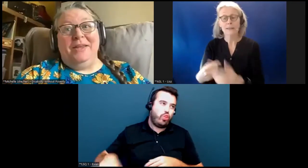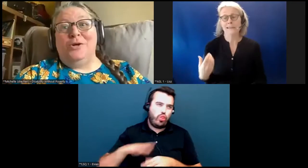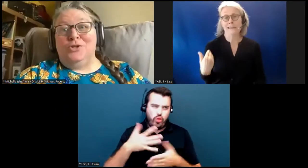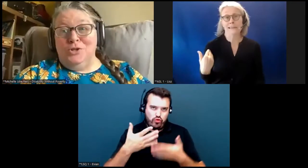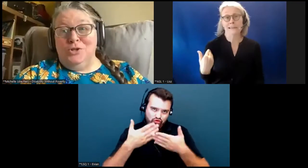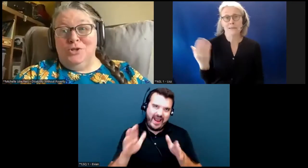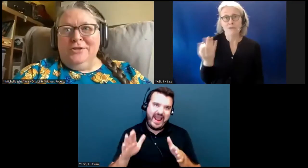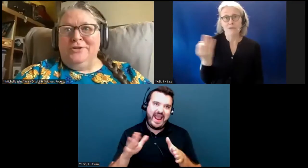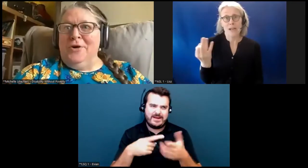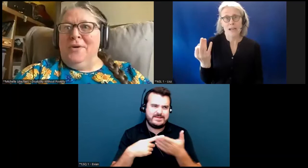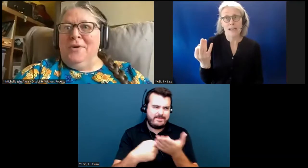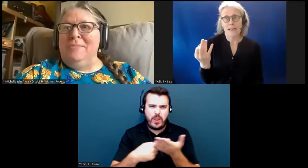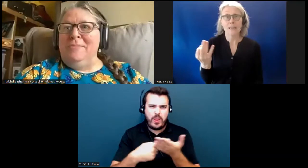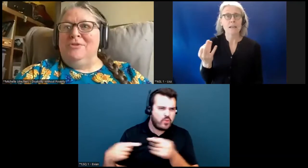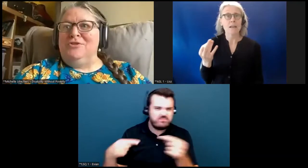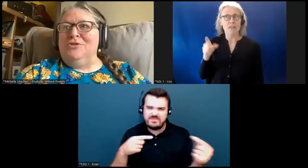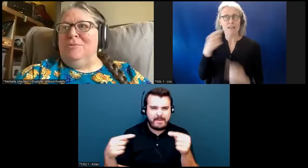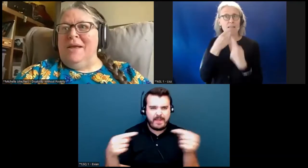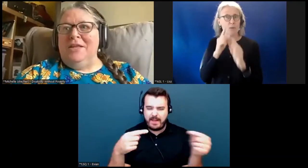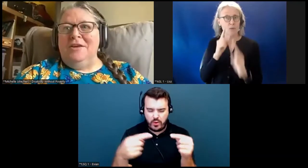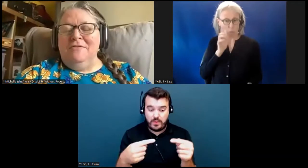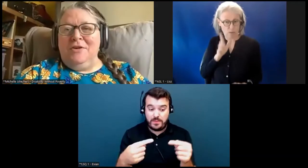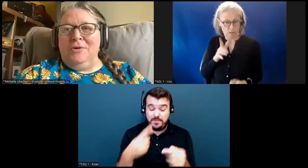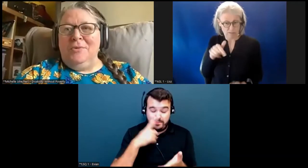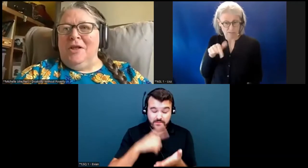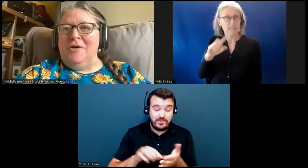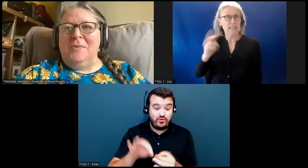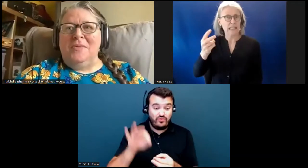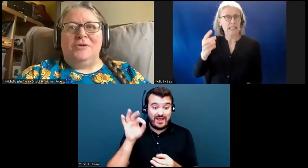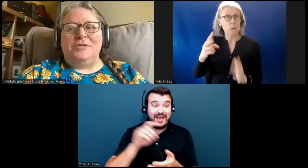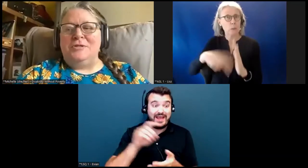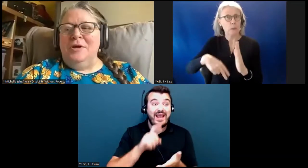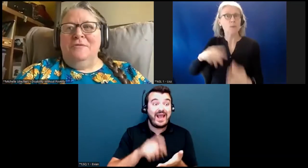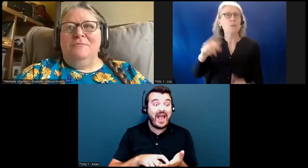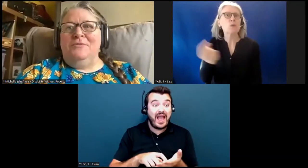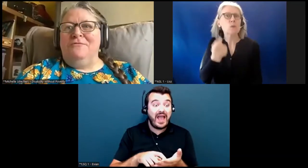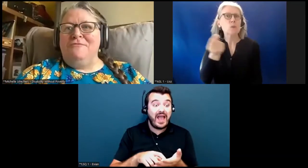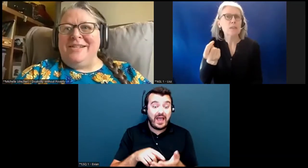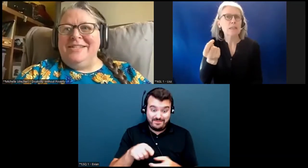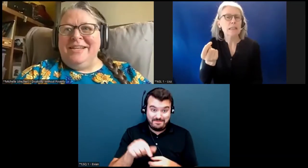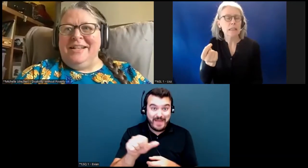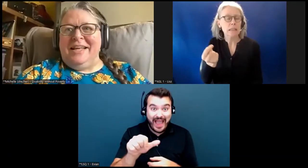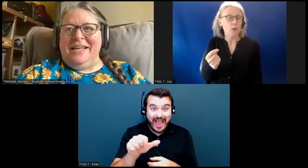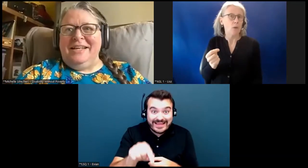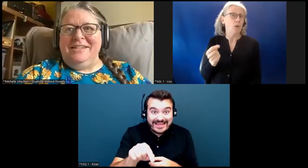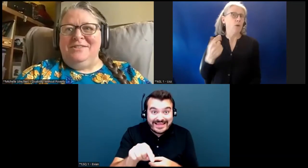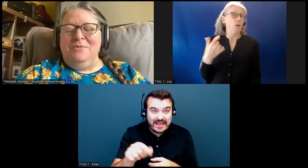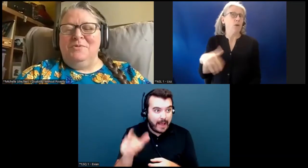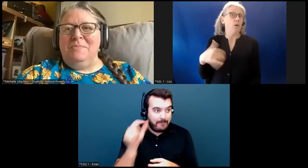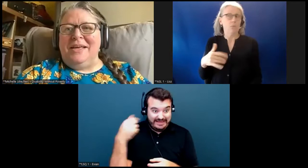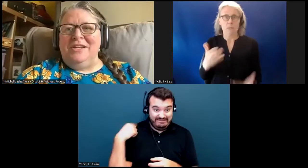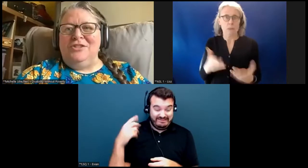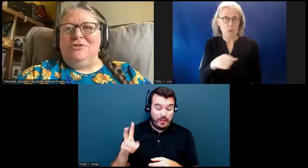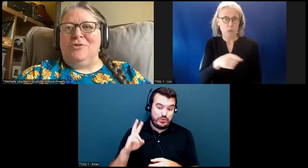ON TUESDAY. SO I'M SURE MANY OF YOU, ALONG WITH US, WERE FRANTICALLY MAKING SURE THAT